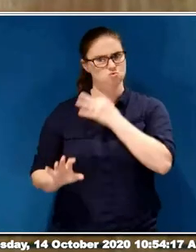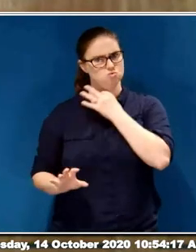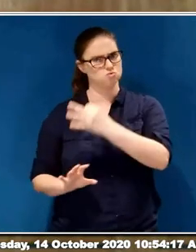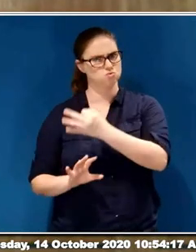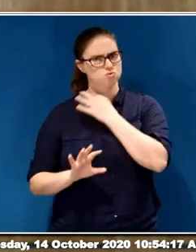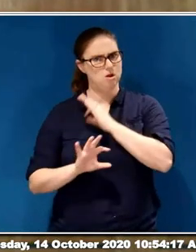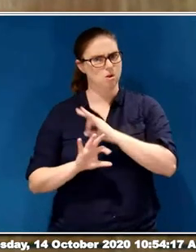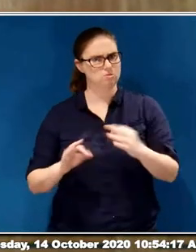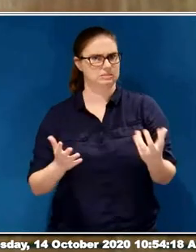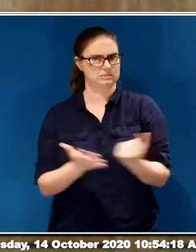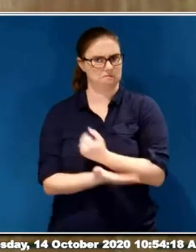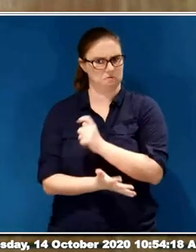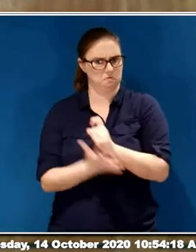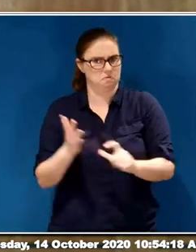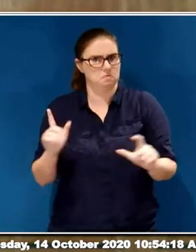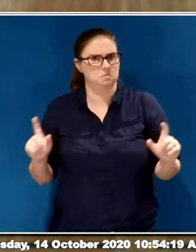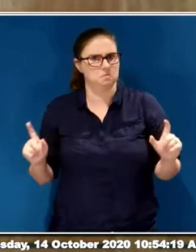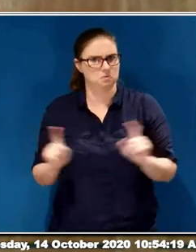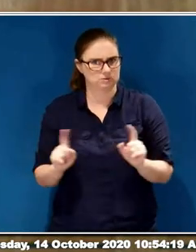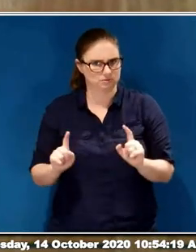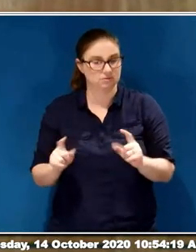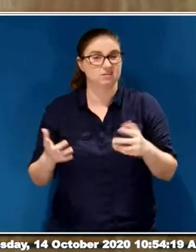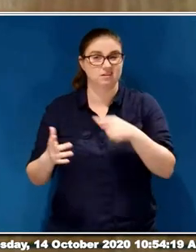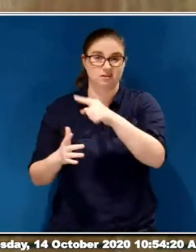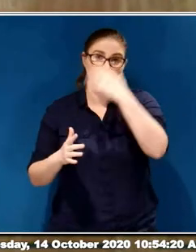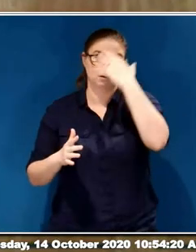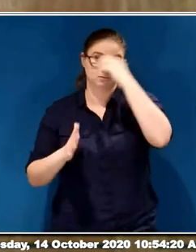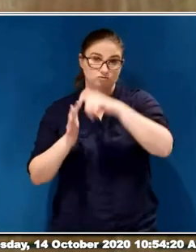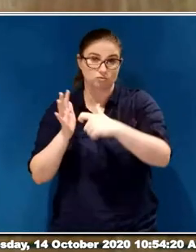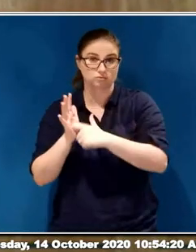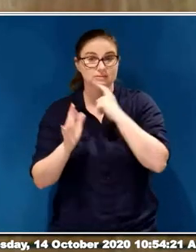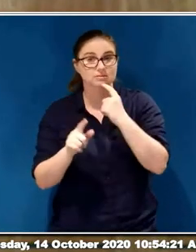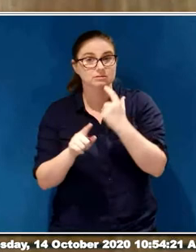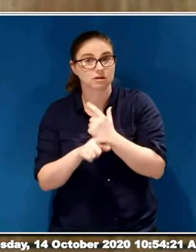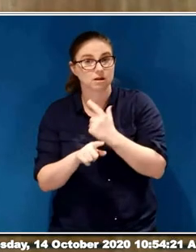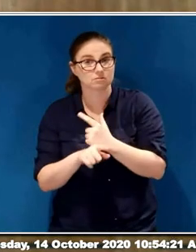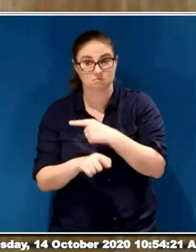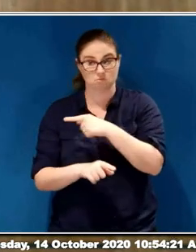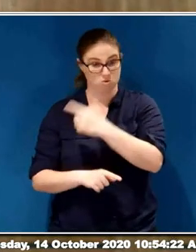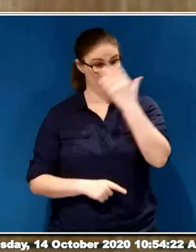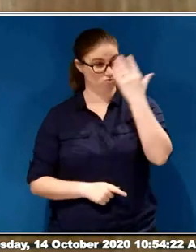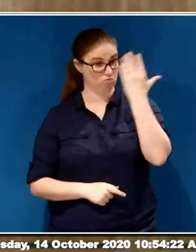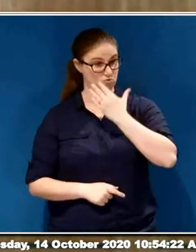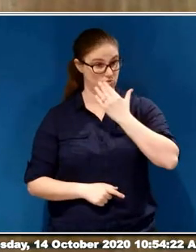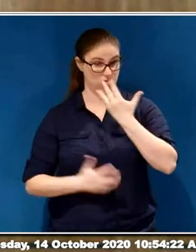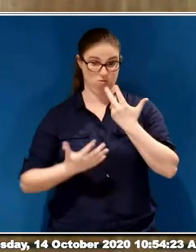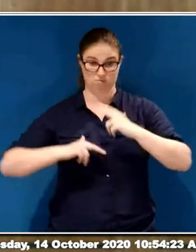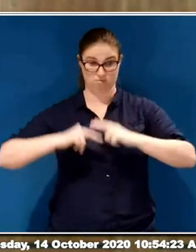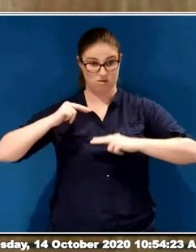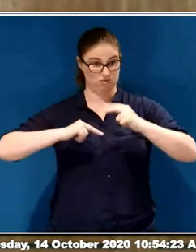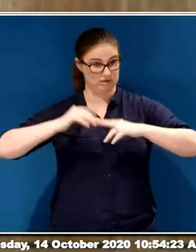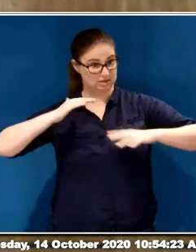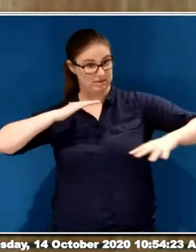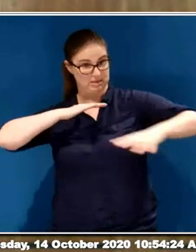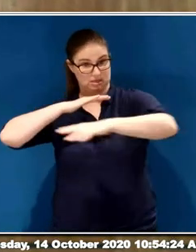building, the block, or the school, if necessary, be put into lockdown to keep students and staff safe.